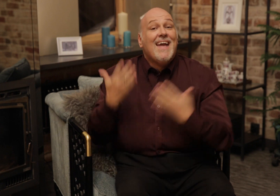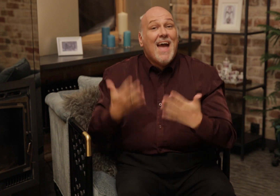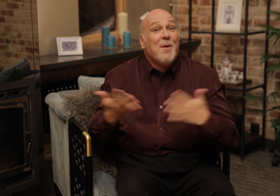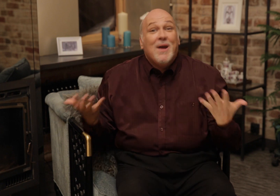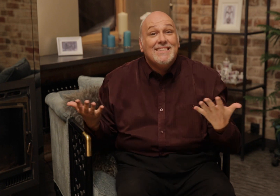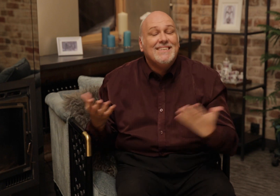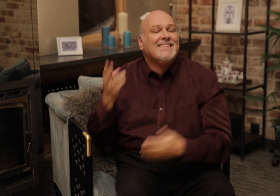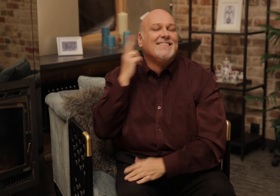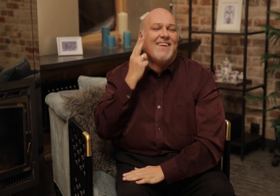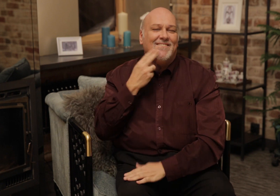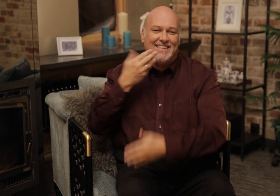Now, it’s Deaf History.